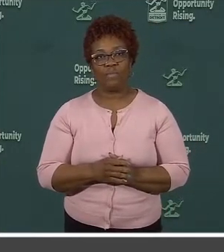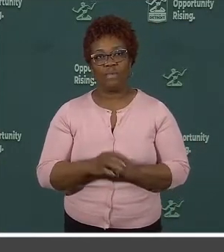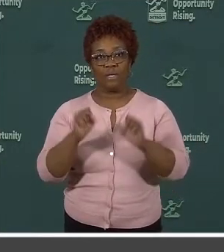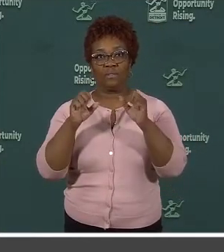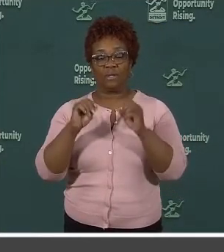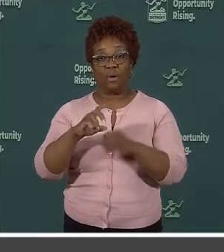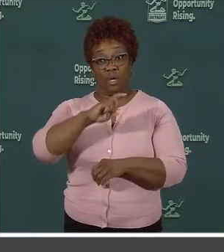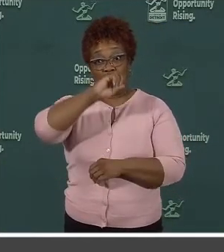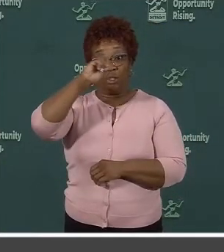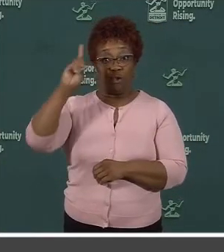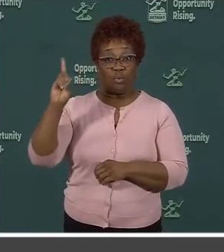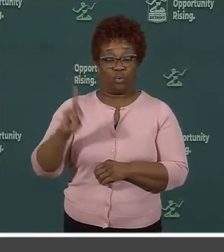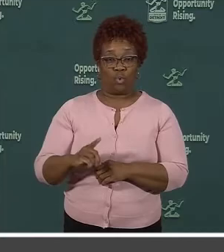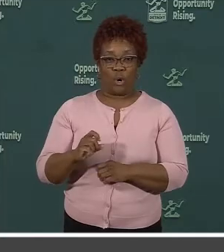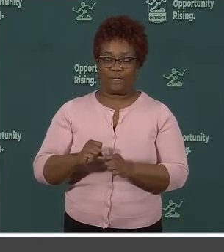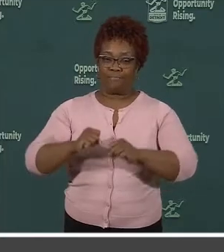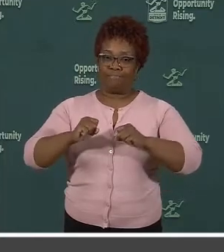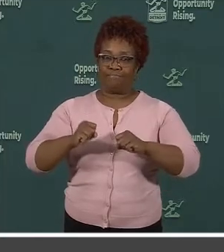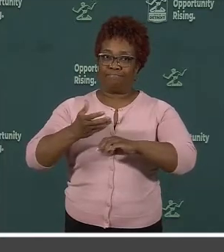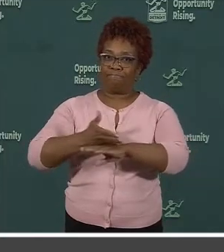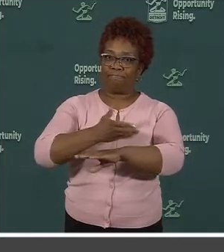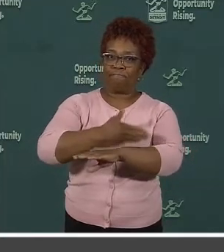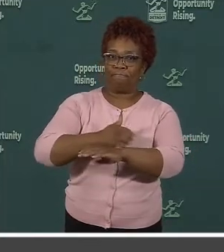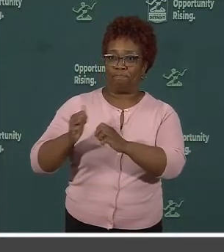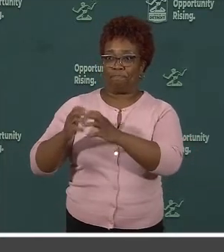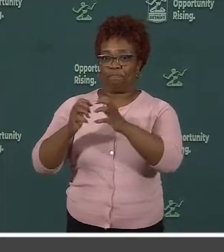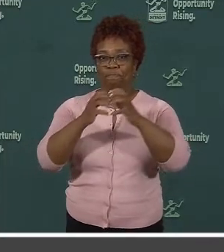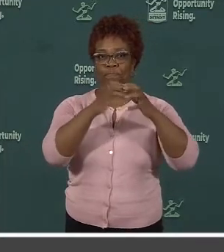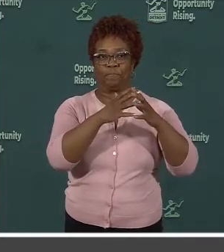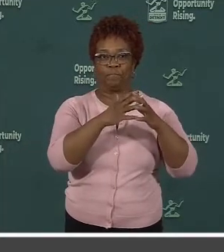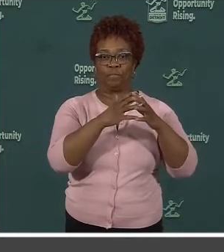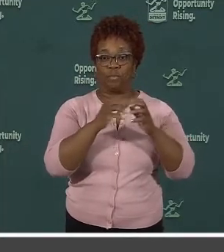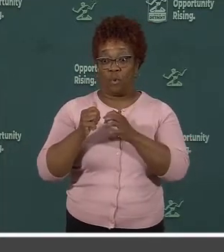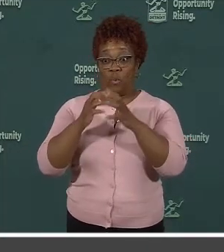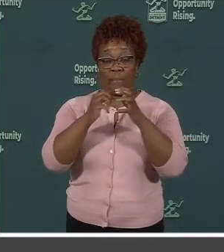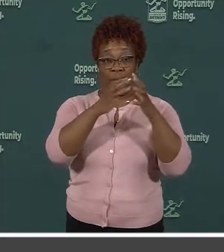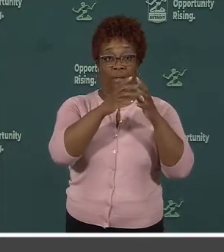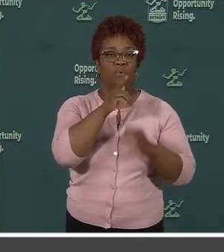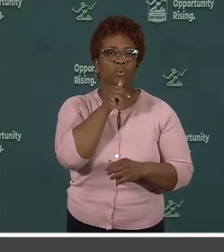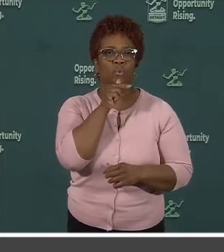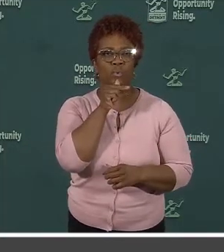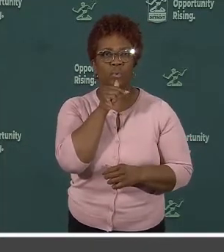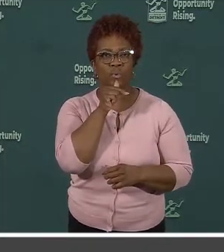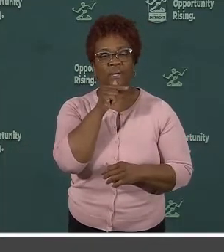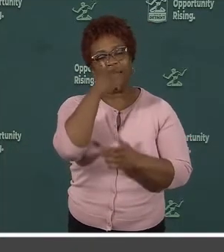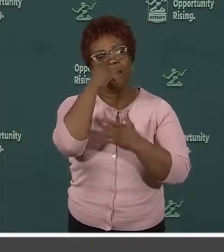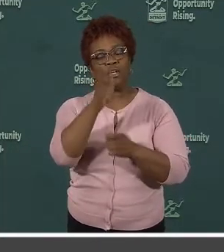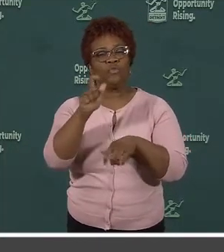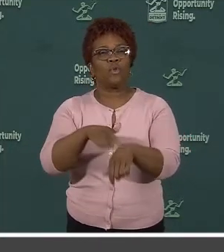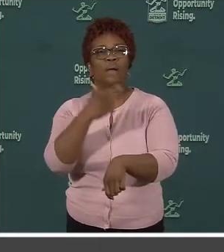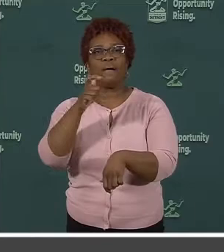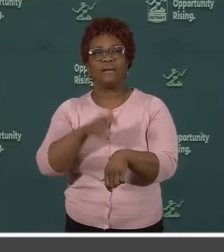COMING BACK WHO'S DOING THE REBUILDING YOU KNOW IT'S INTERESTING FOR A LONG TIME DETROIT WAS A NATIONAL SYMBOL